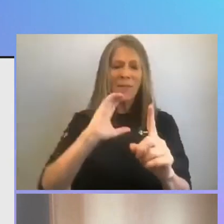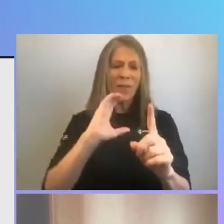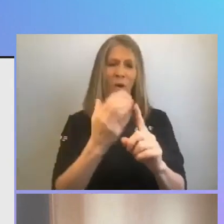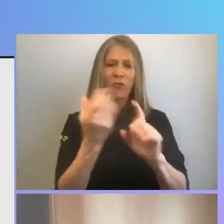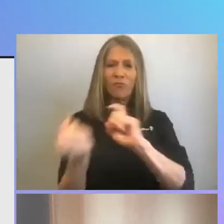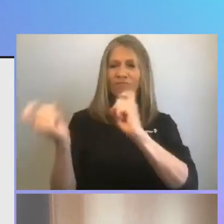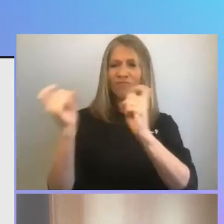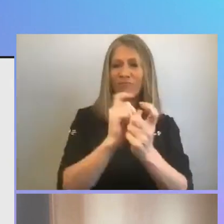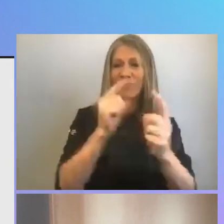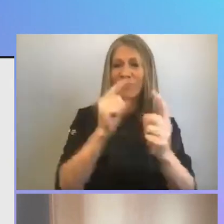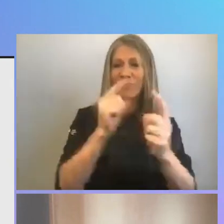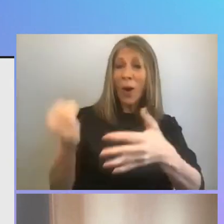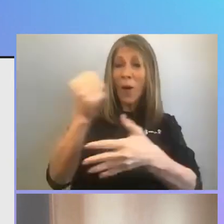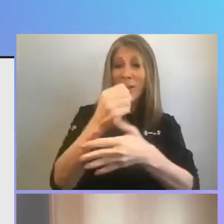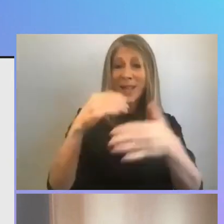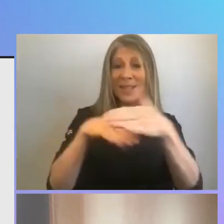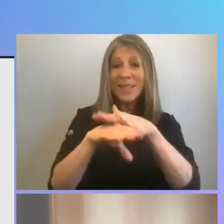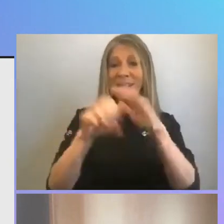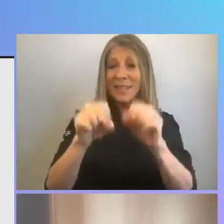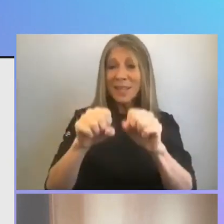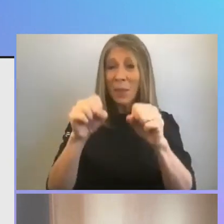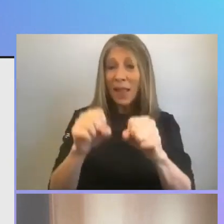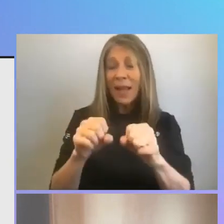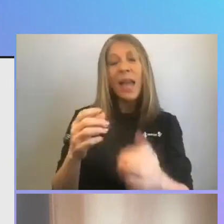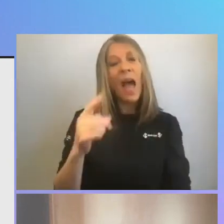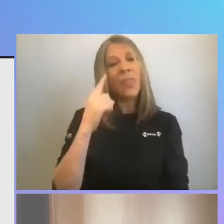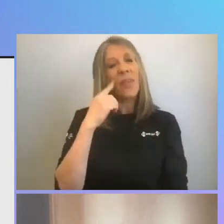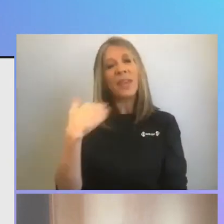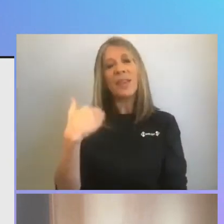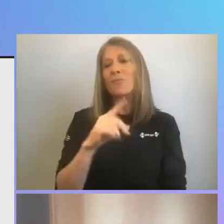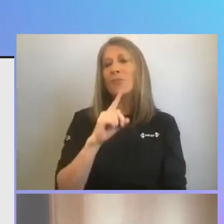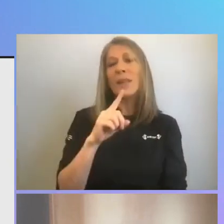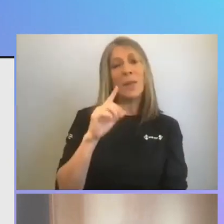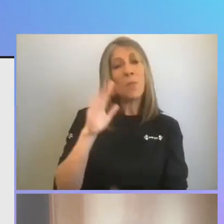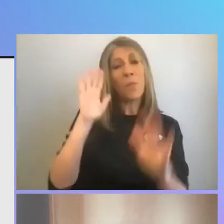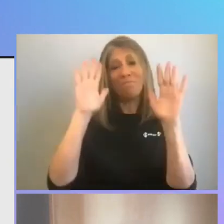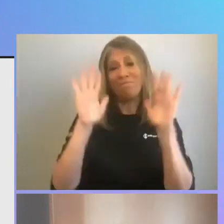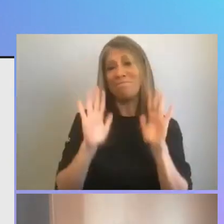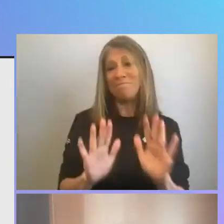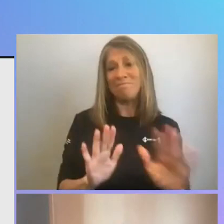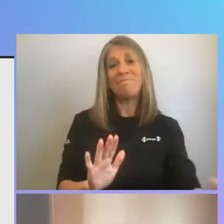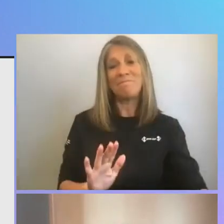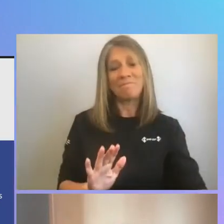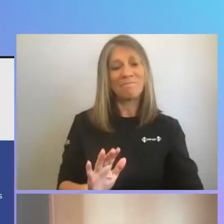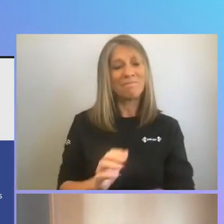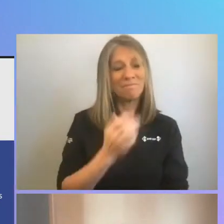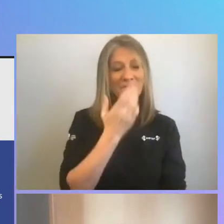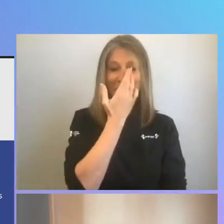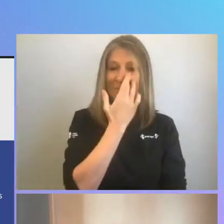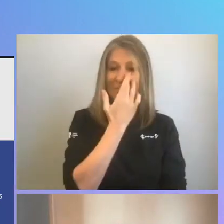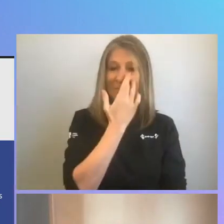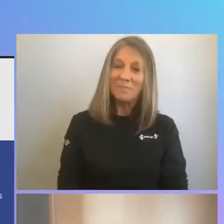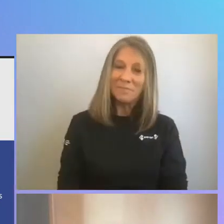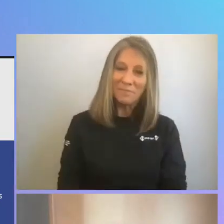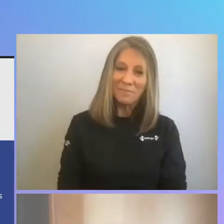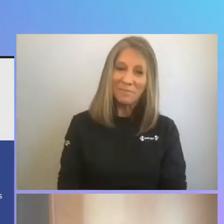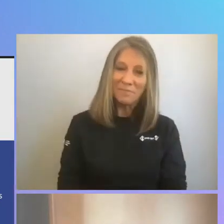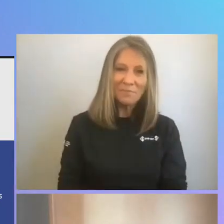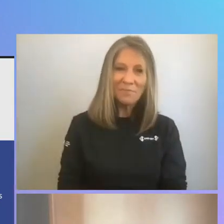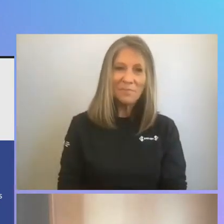accessibility, which, again, I think is just fantastic. So the